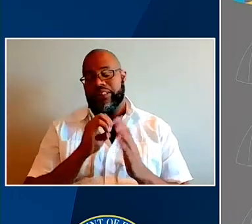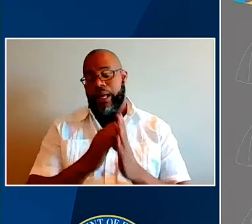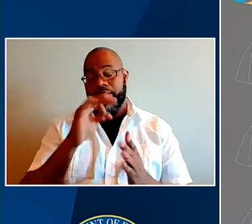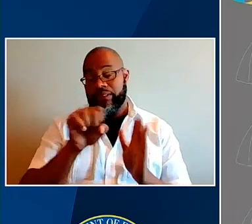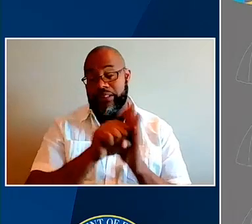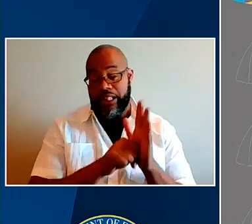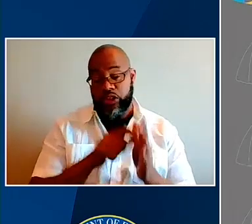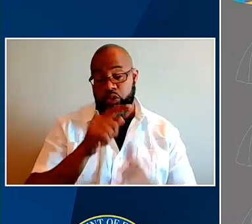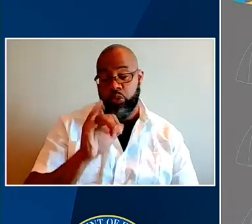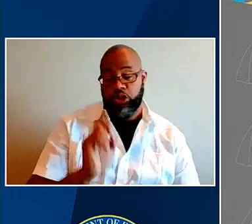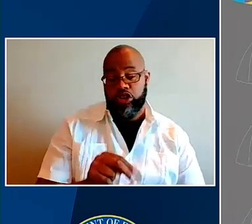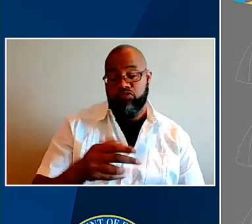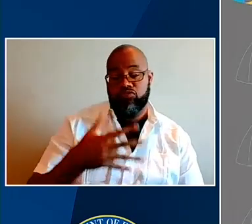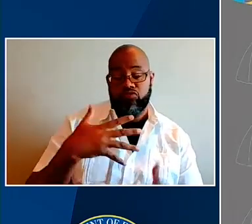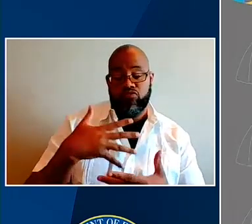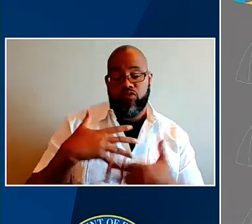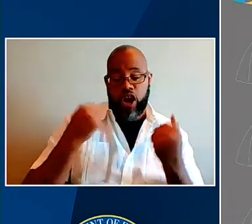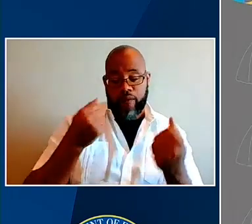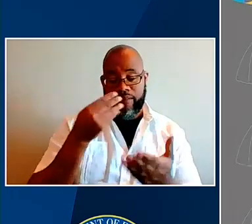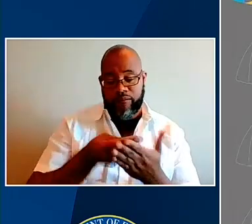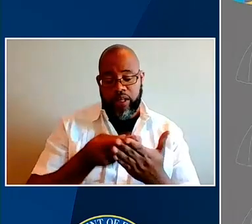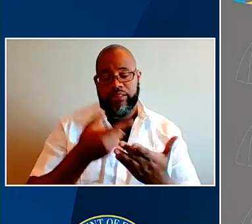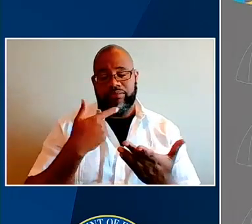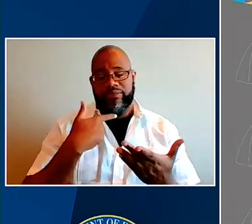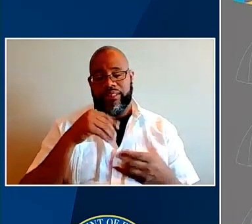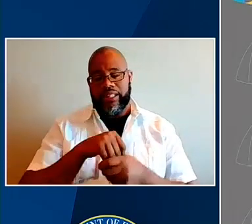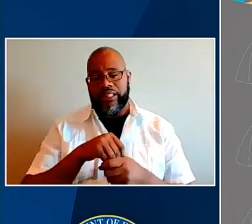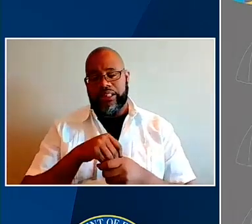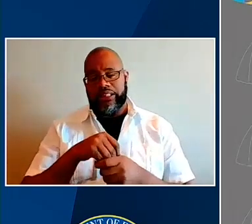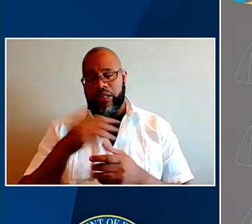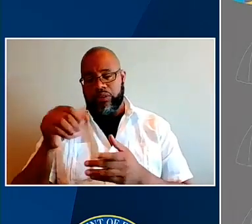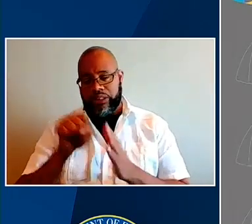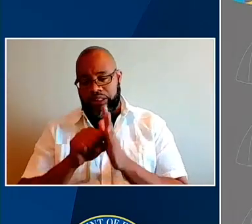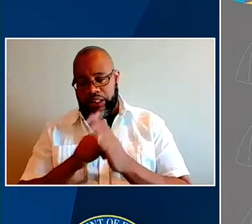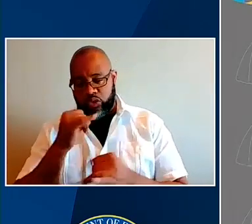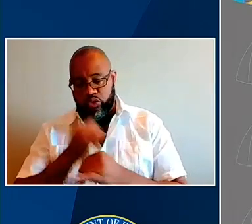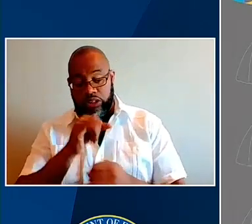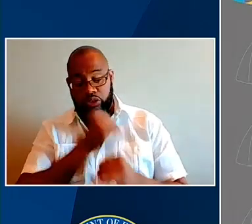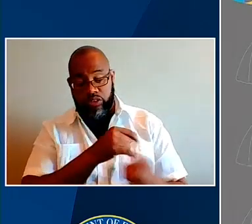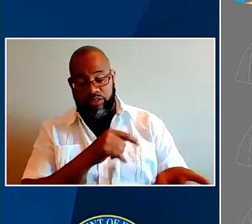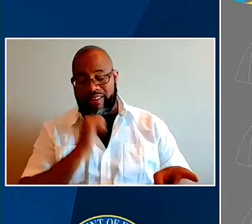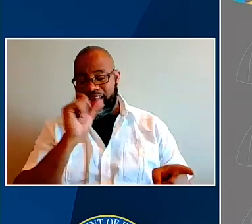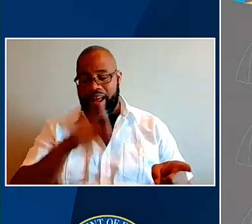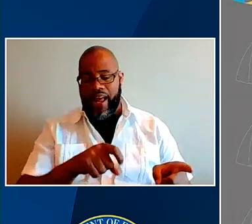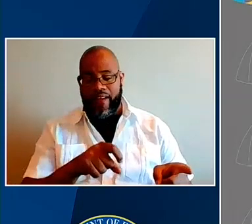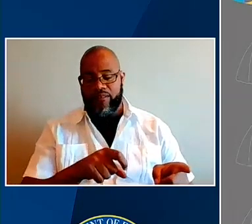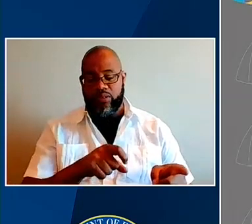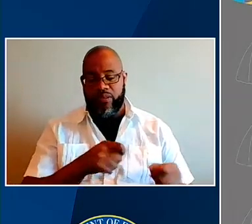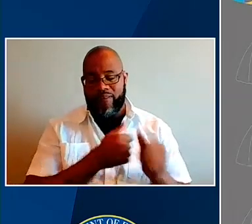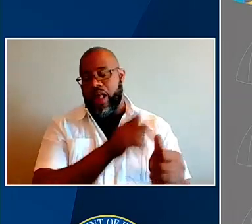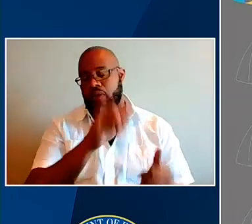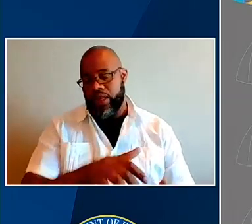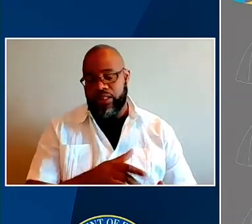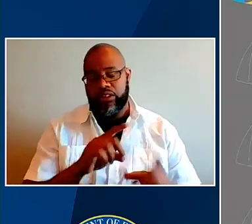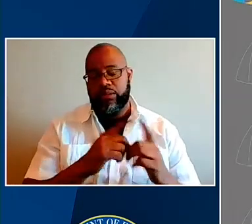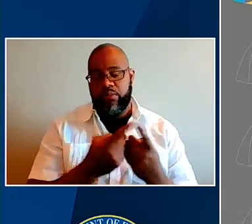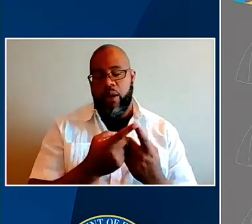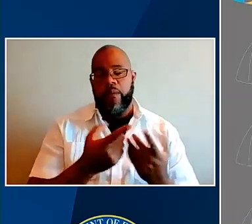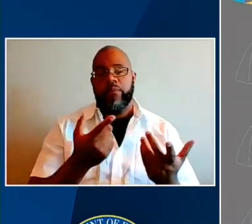recovery fund exempts out-of-state institutions, those institutions would not have to abide by it. The Department further wrote, we note that